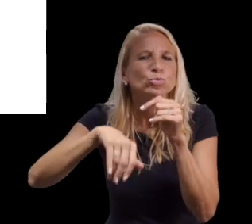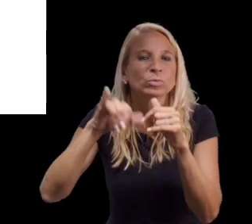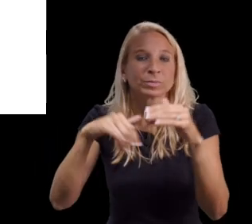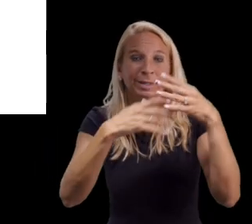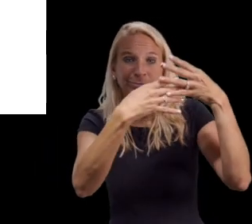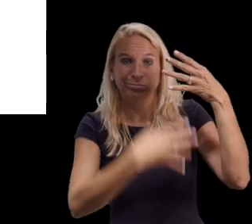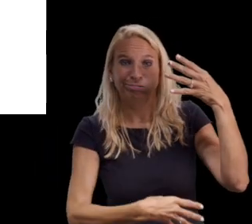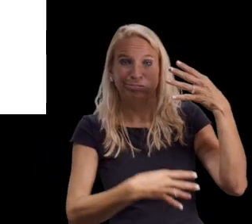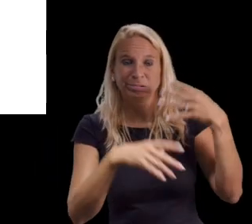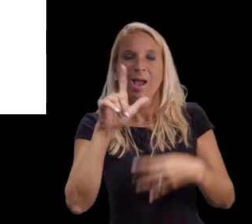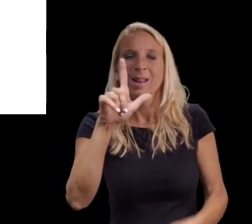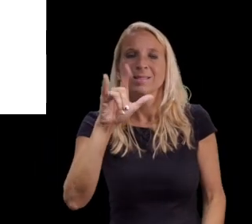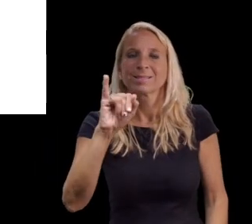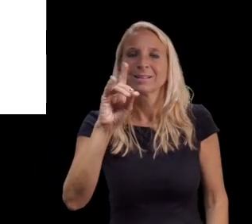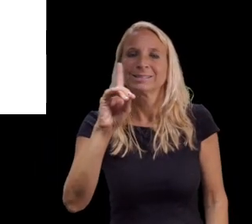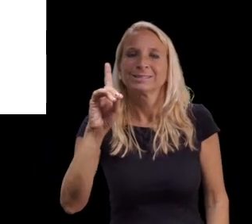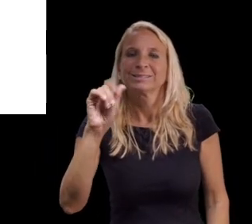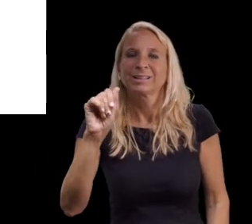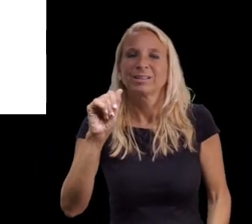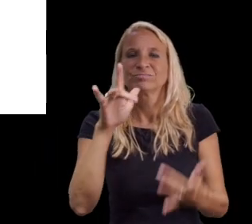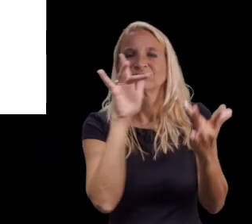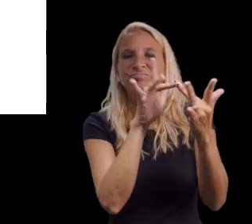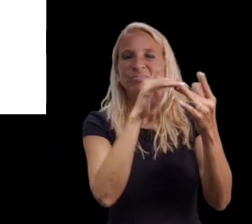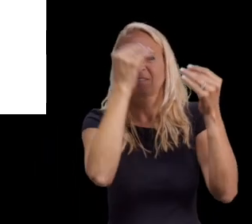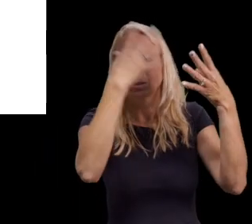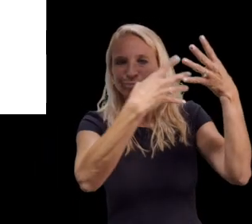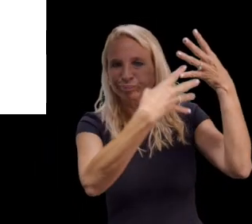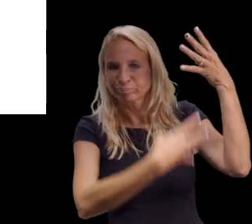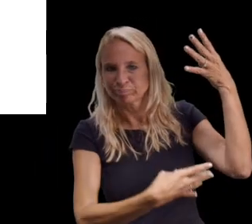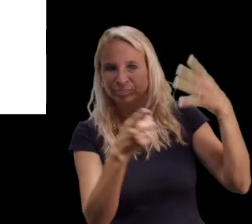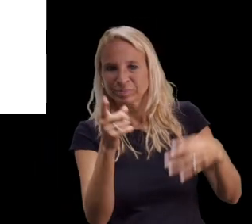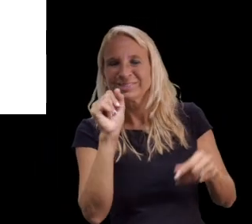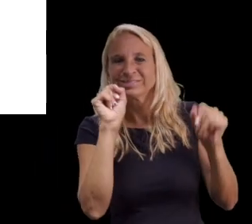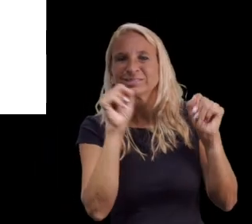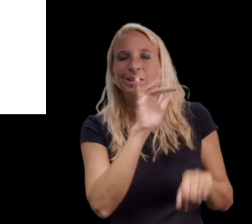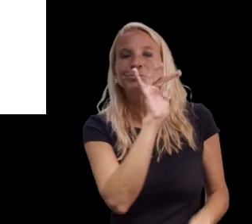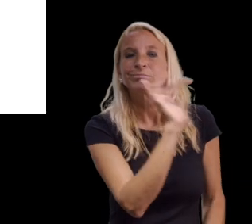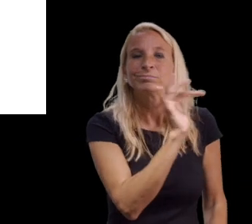Below is a LIDDA directory that you can get